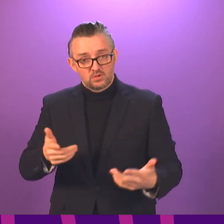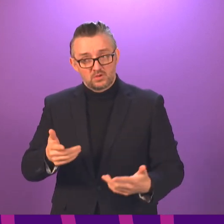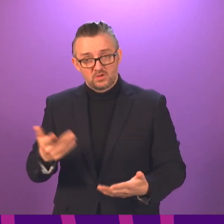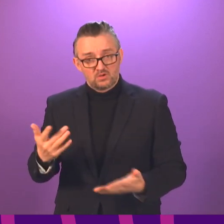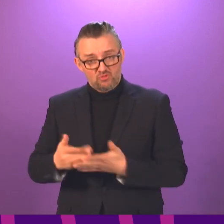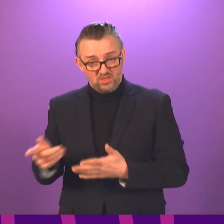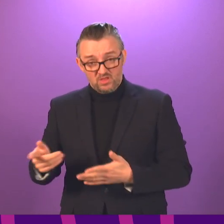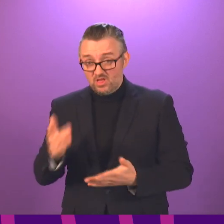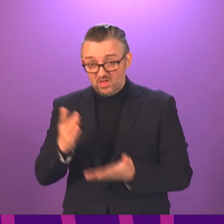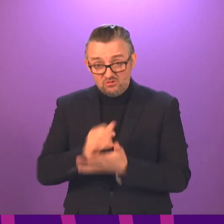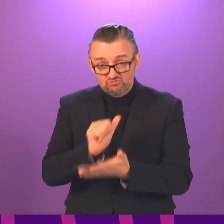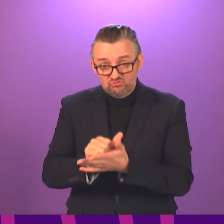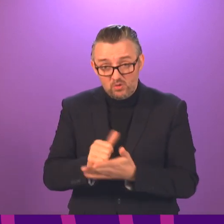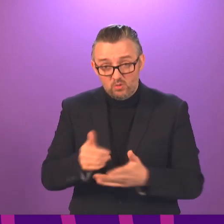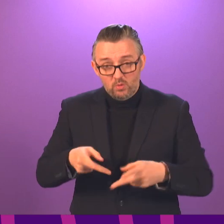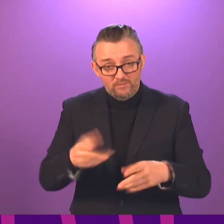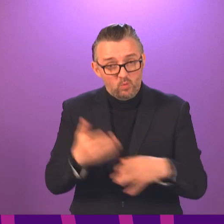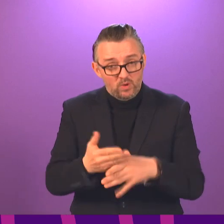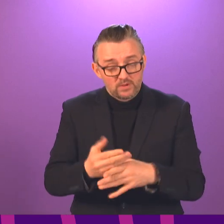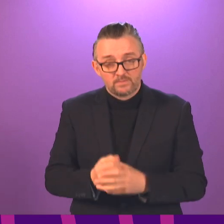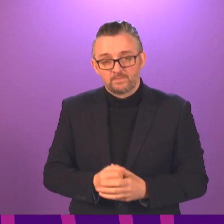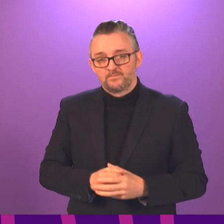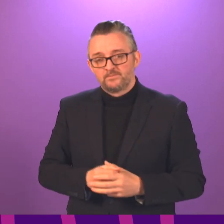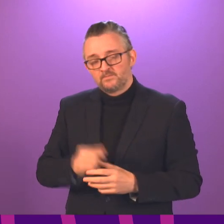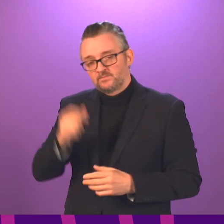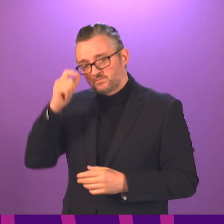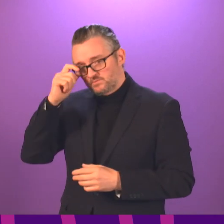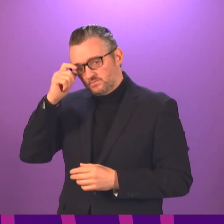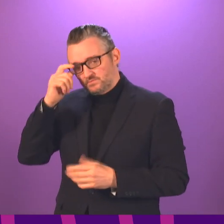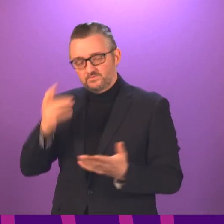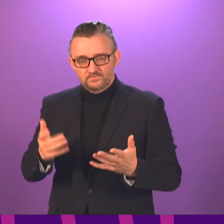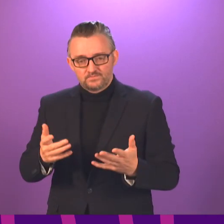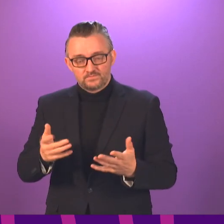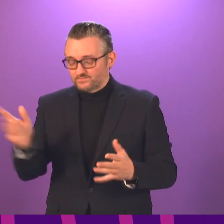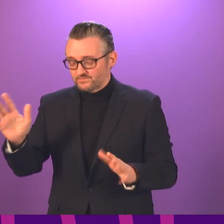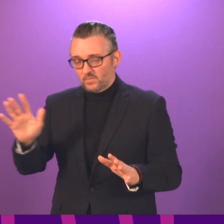The First Minister: I will come on to the point about teachers